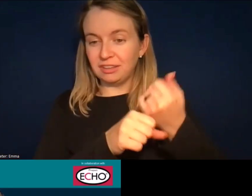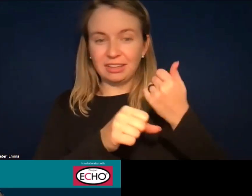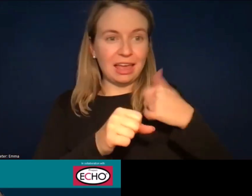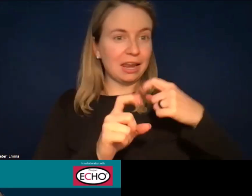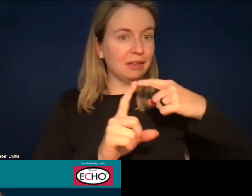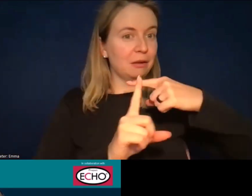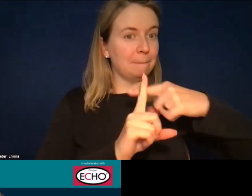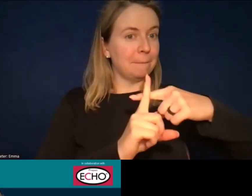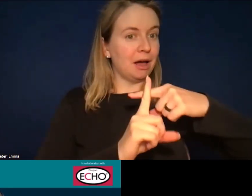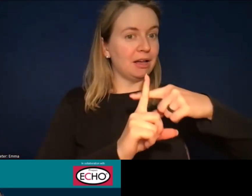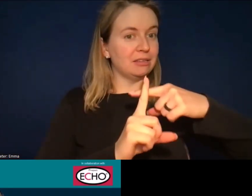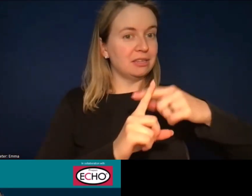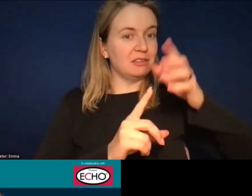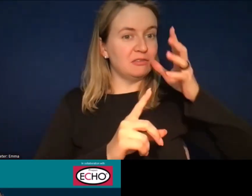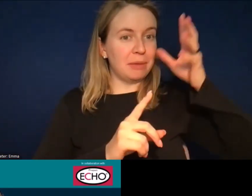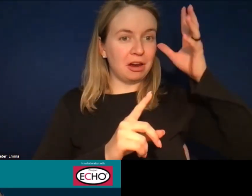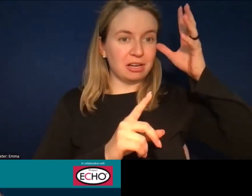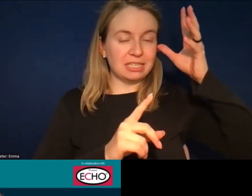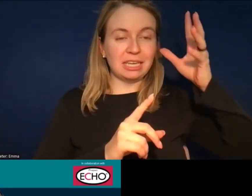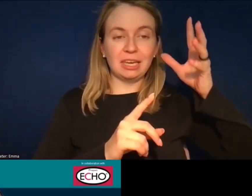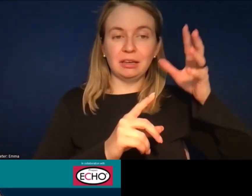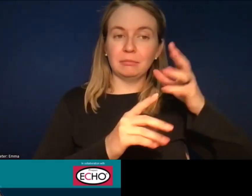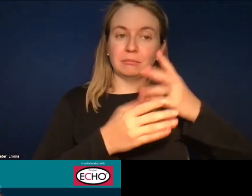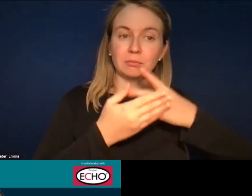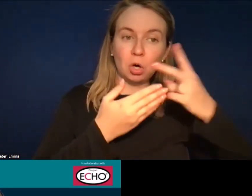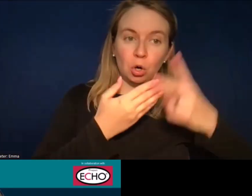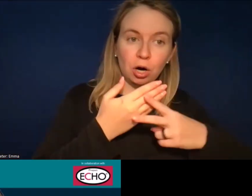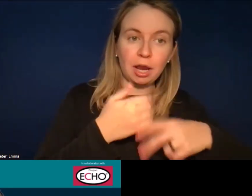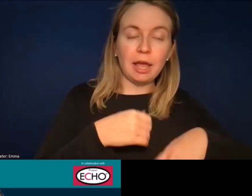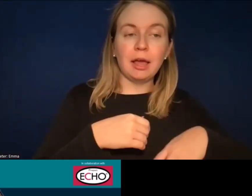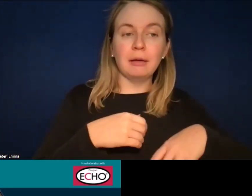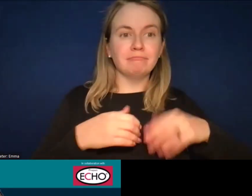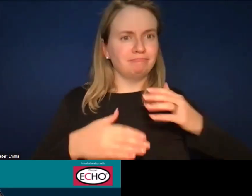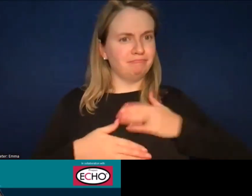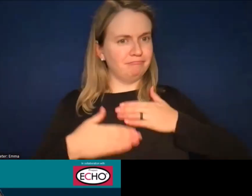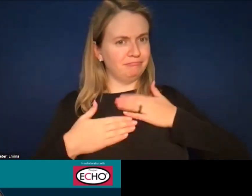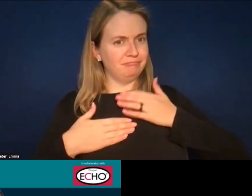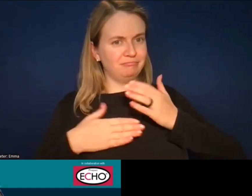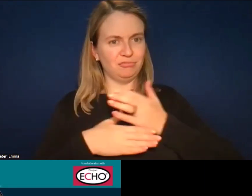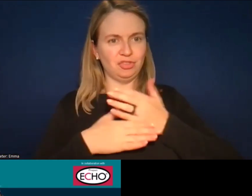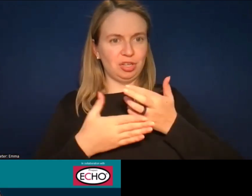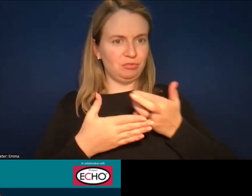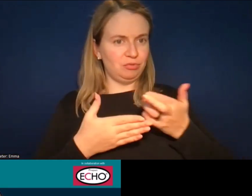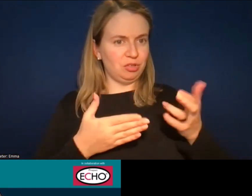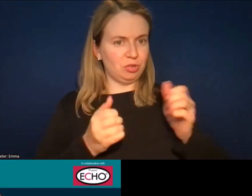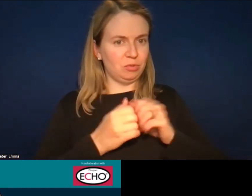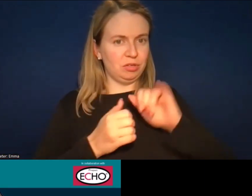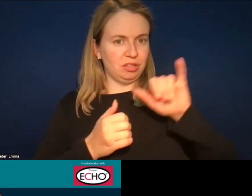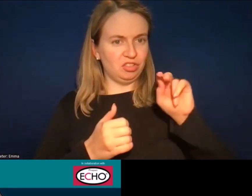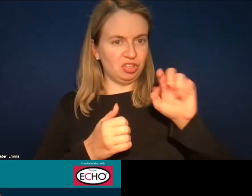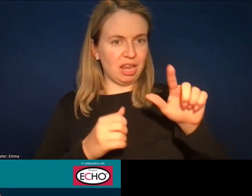parenting program, and I would be happy to share some resources with Janel to distribute to the group.